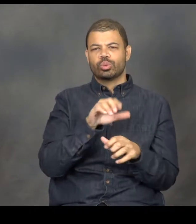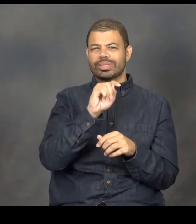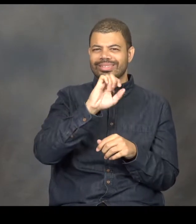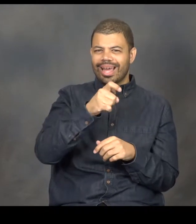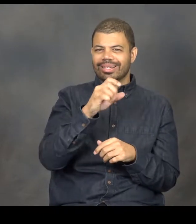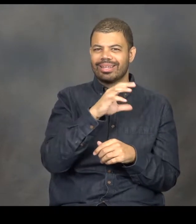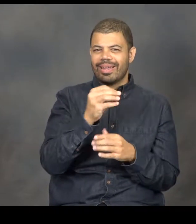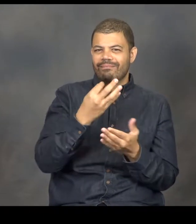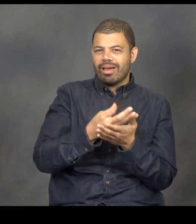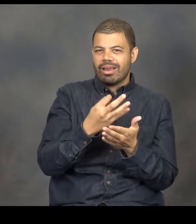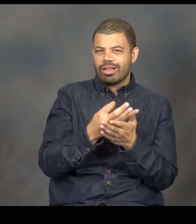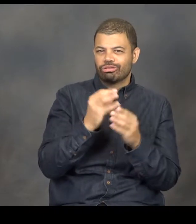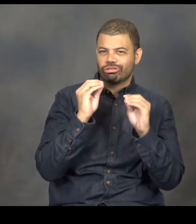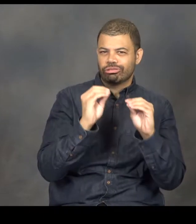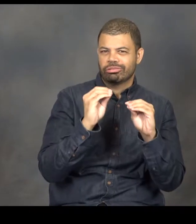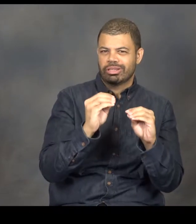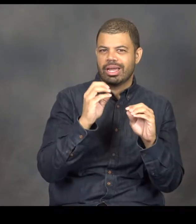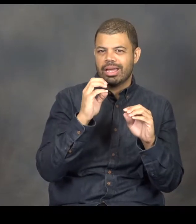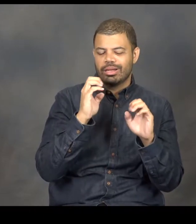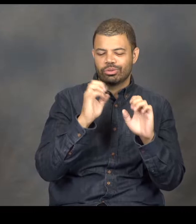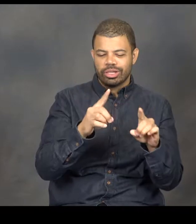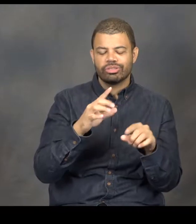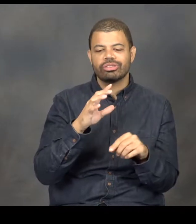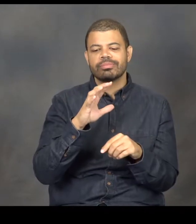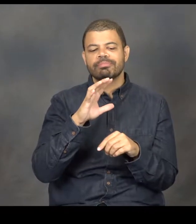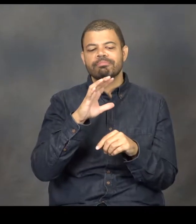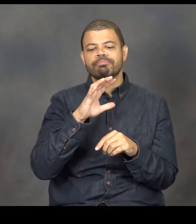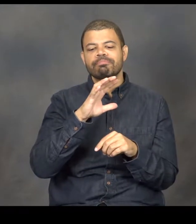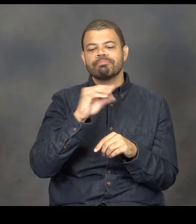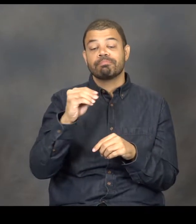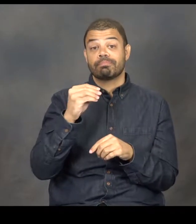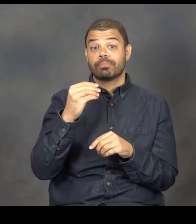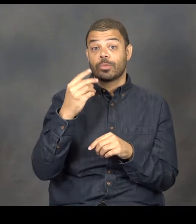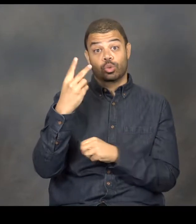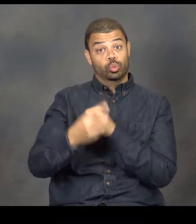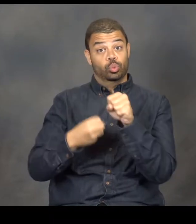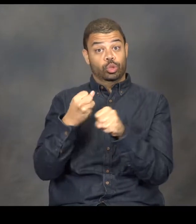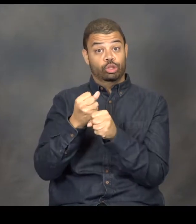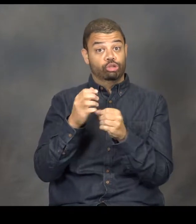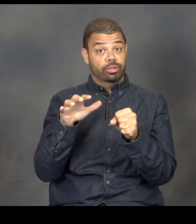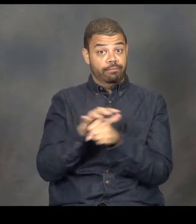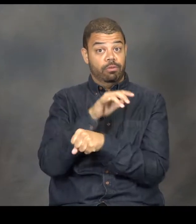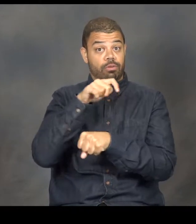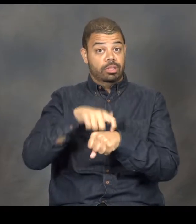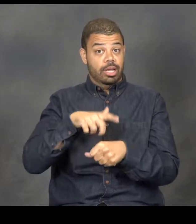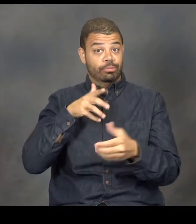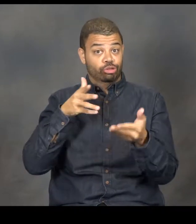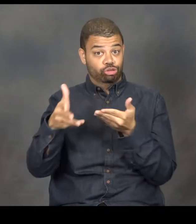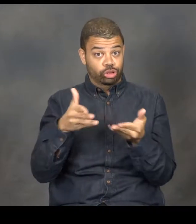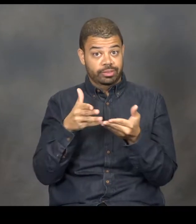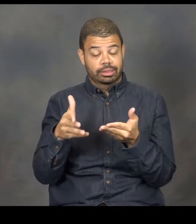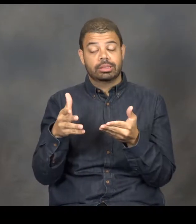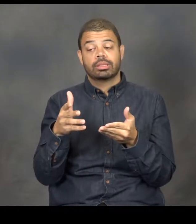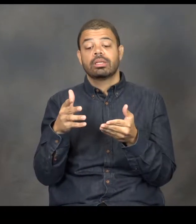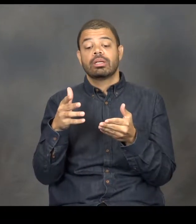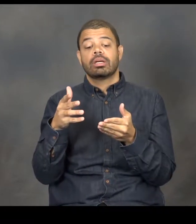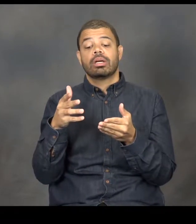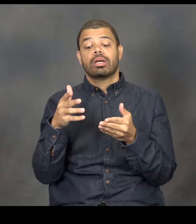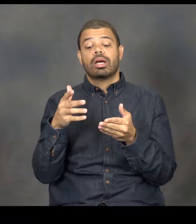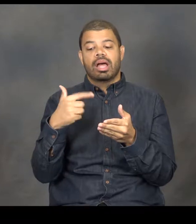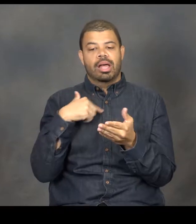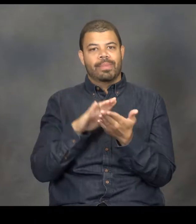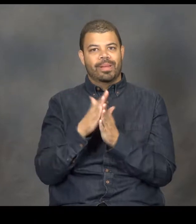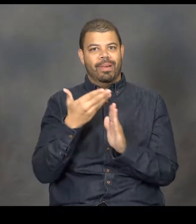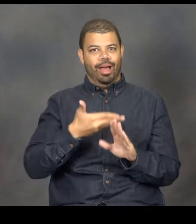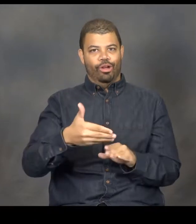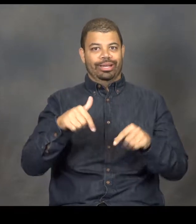I was hired here to coordinate the tax site